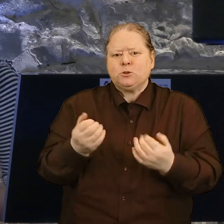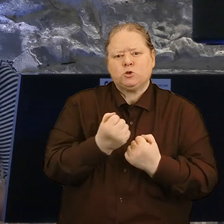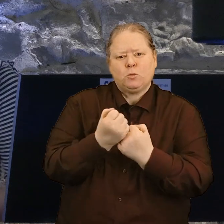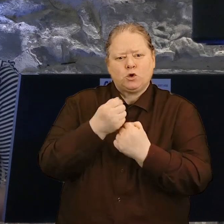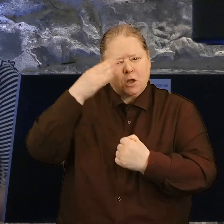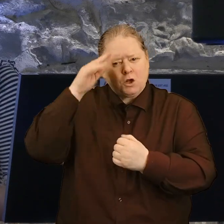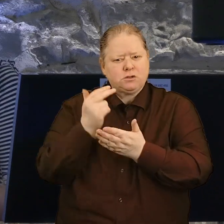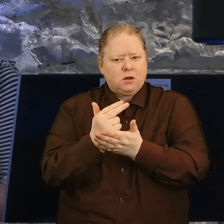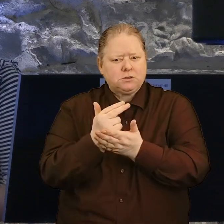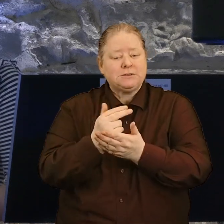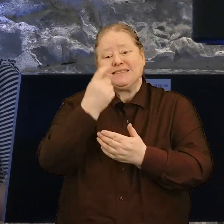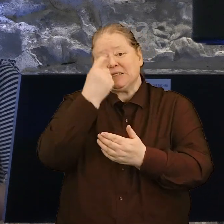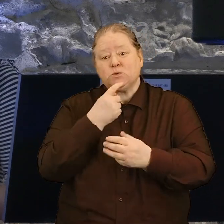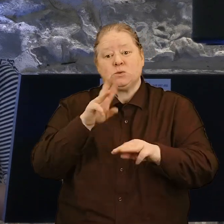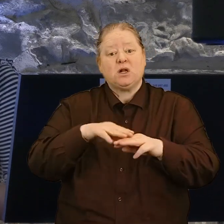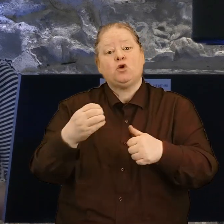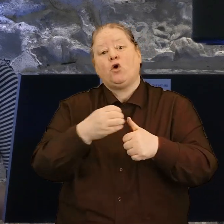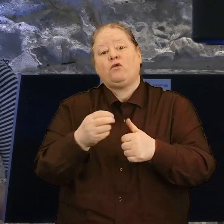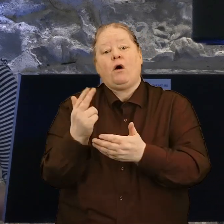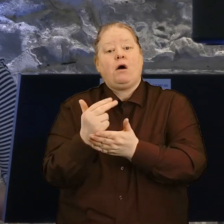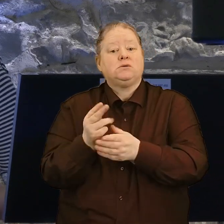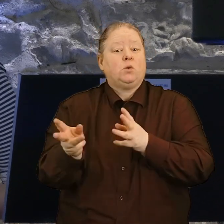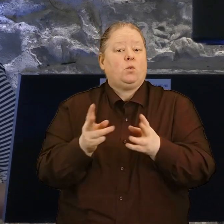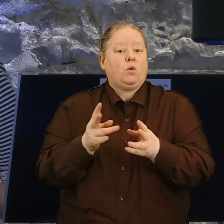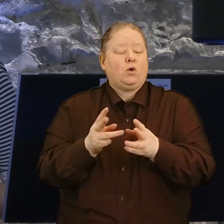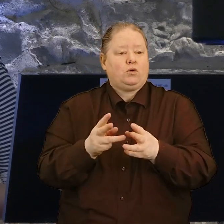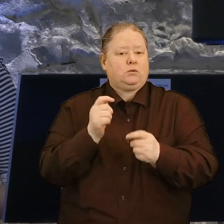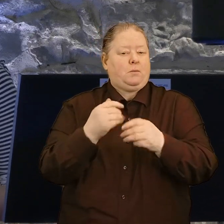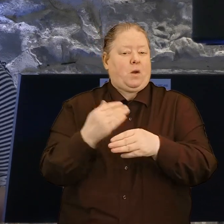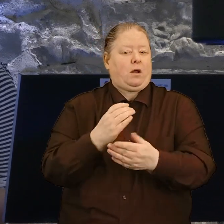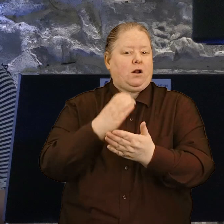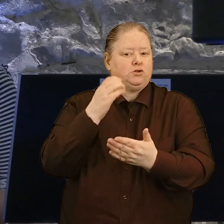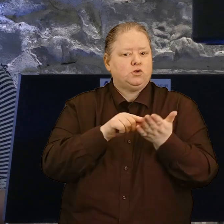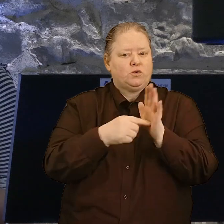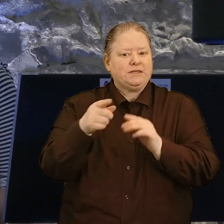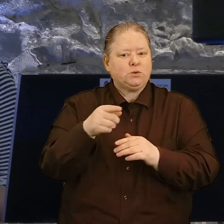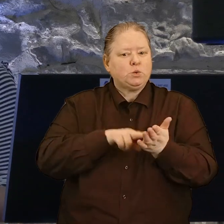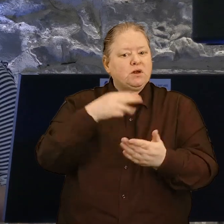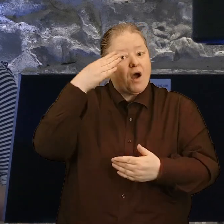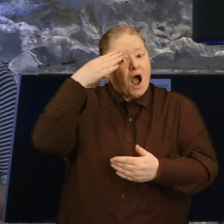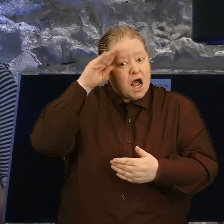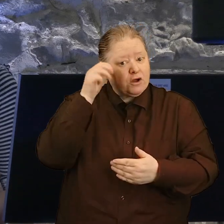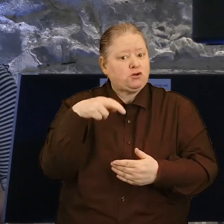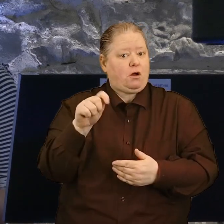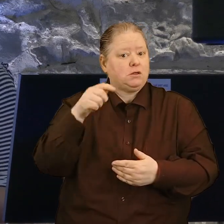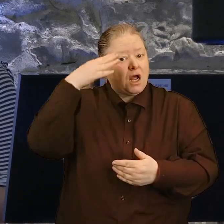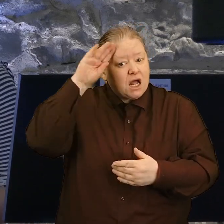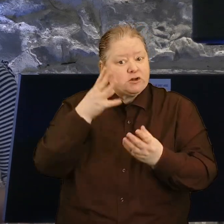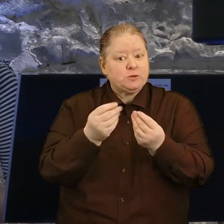The statues as well as other artworks commissioned by the College, reflect this in their use of Irish art, Irish materials, and Irish symbolism.